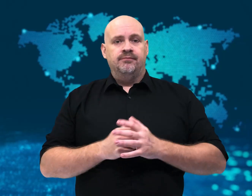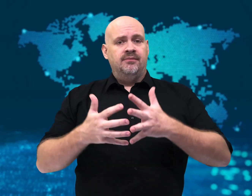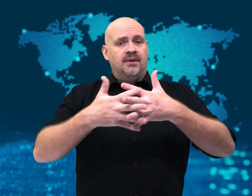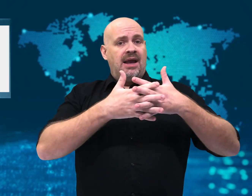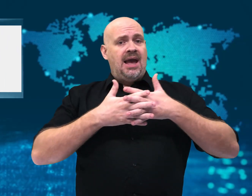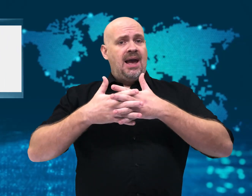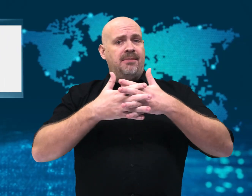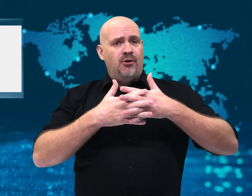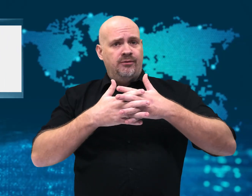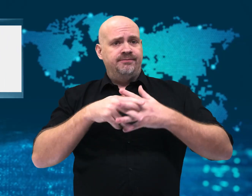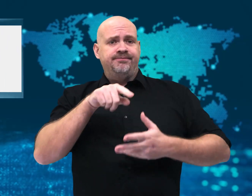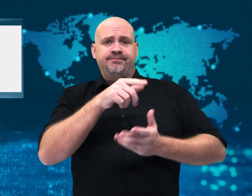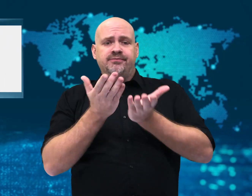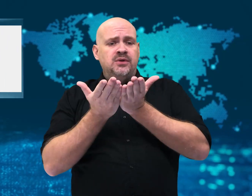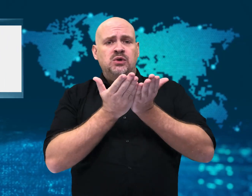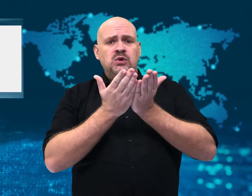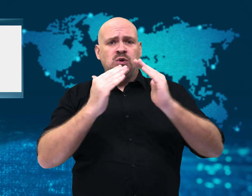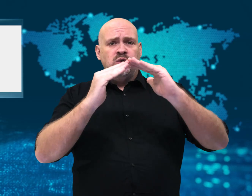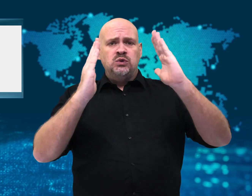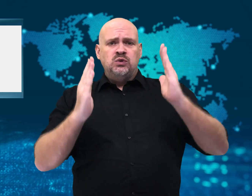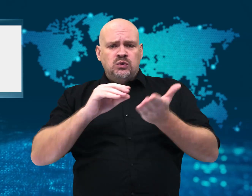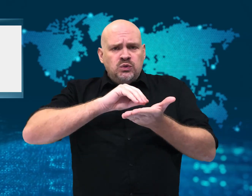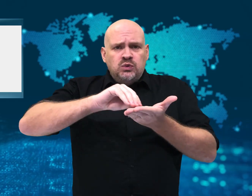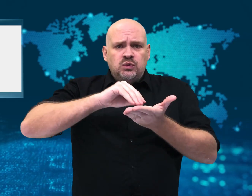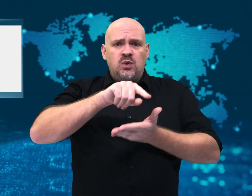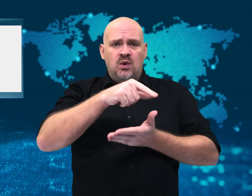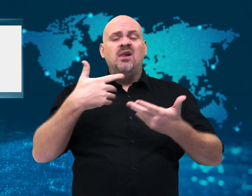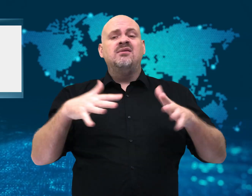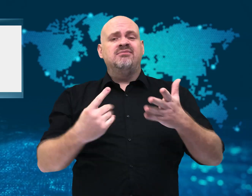[Gavin]: Four people were killed